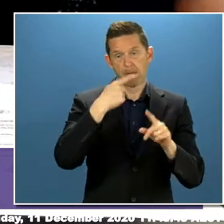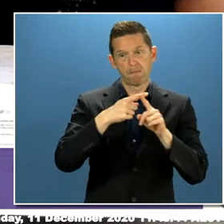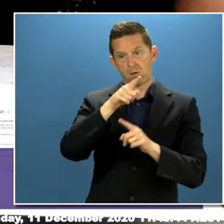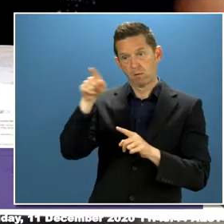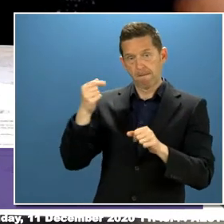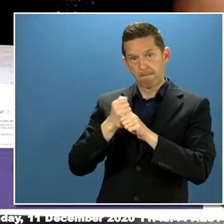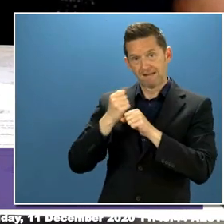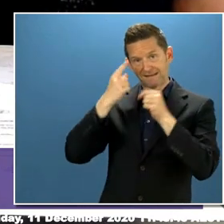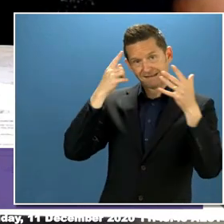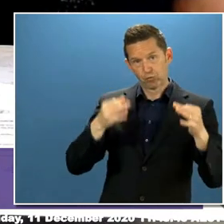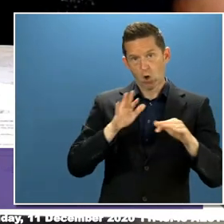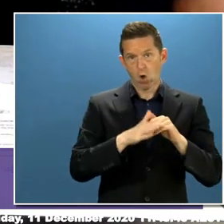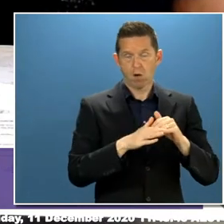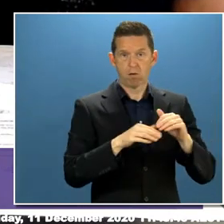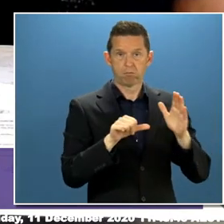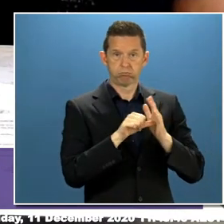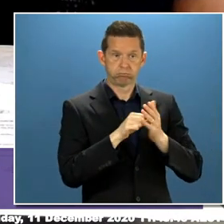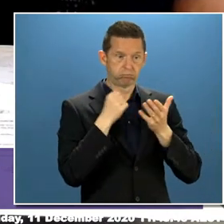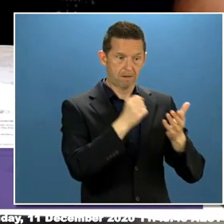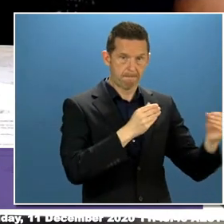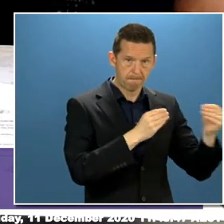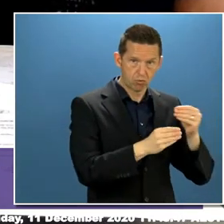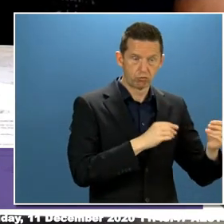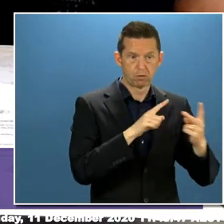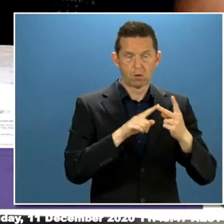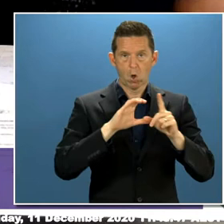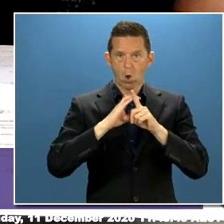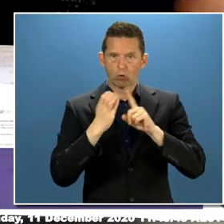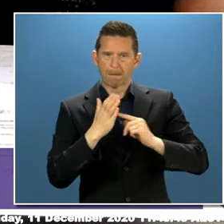budget, culture, employment, et cetera.